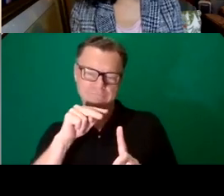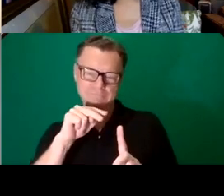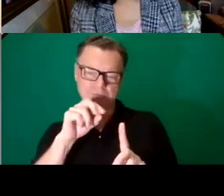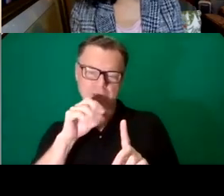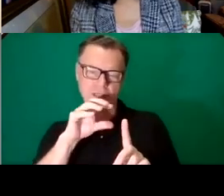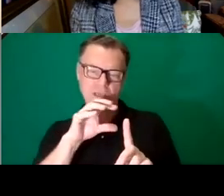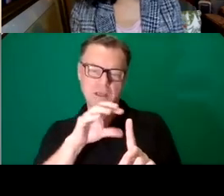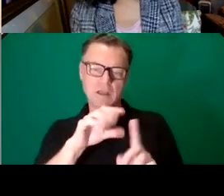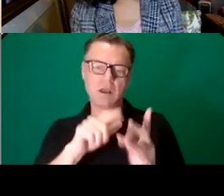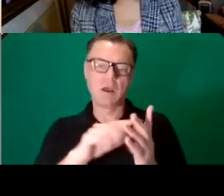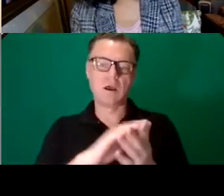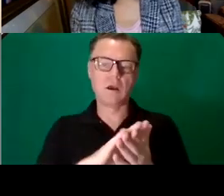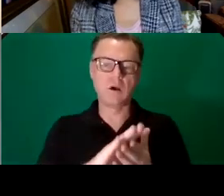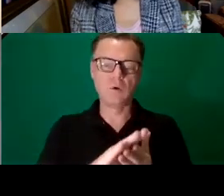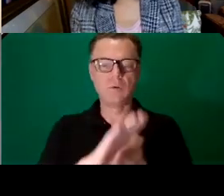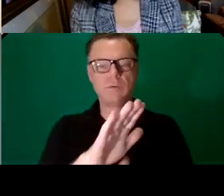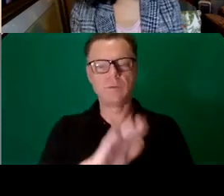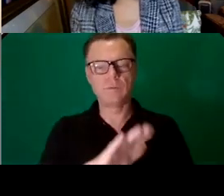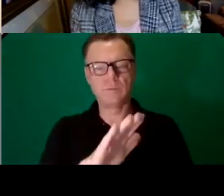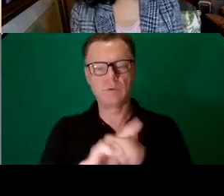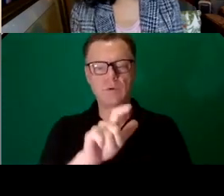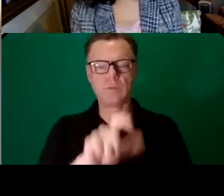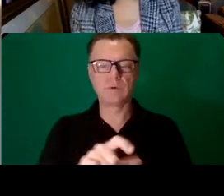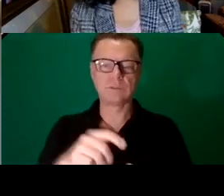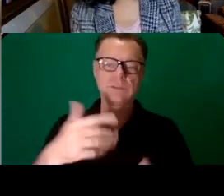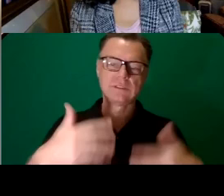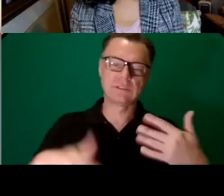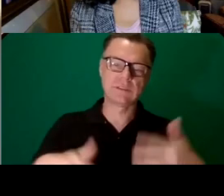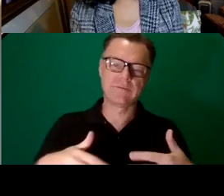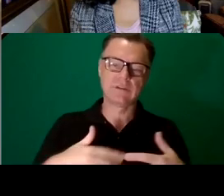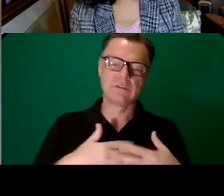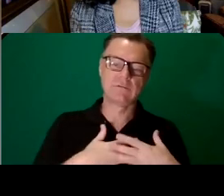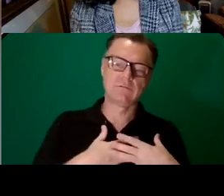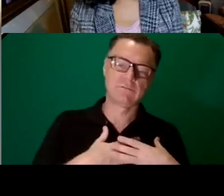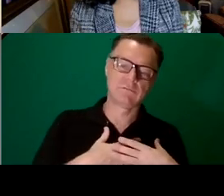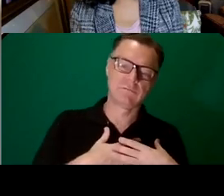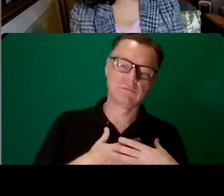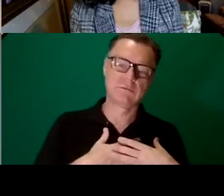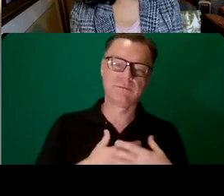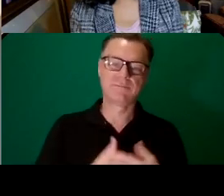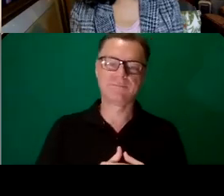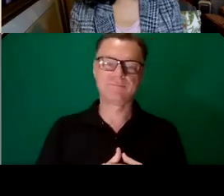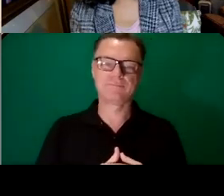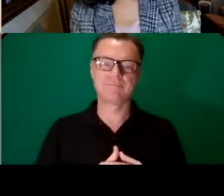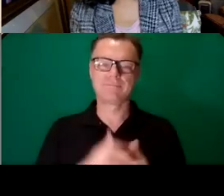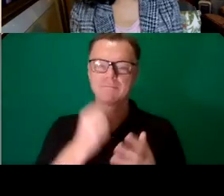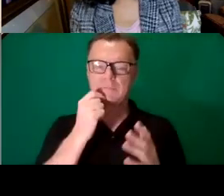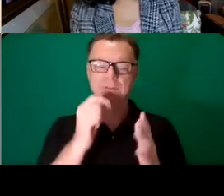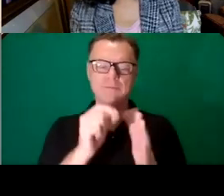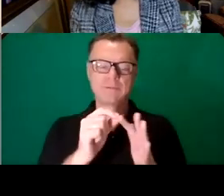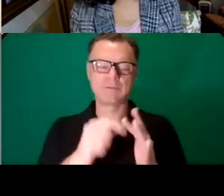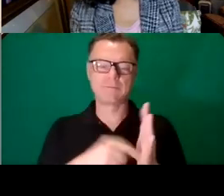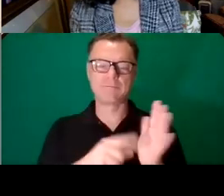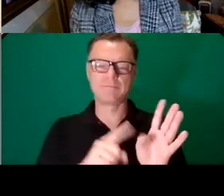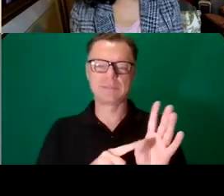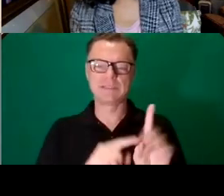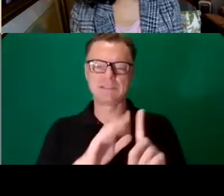"oh look at this poor person who suffered this much" and kind of like, with a pain, almost like a pity element to it, in traditional media.